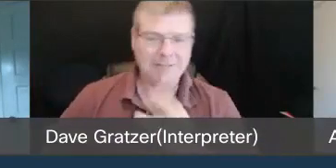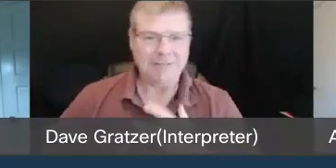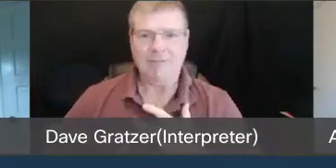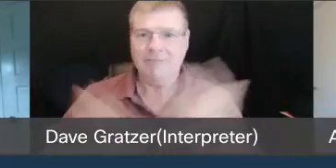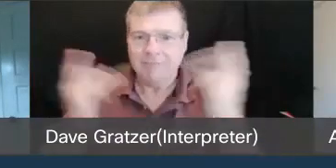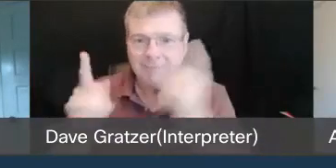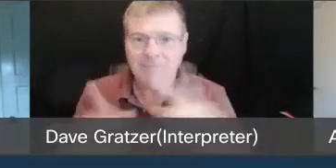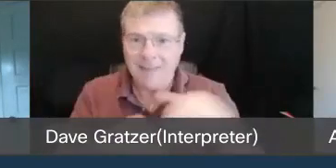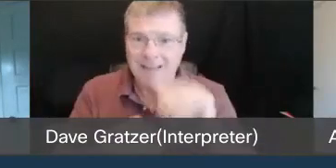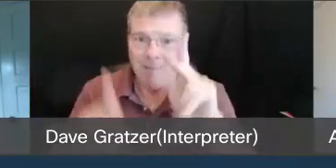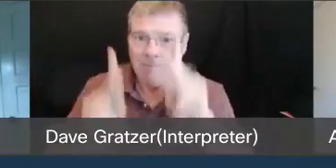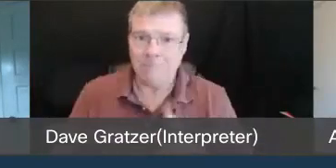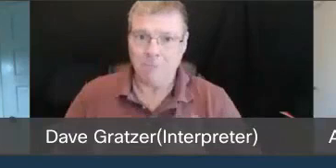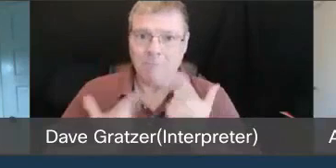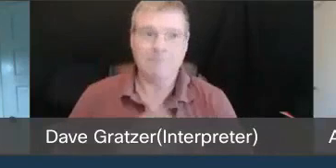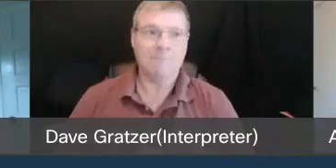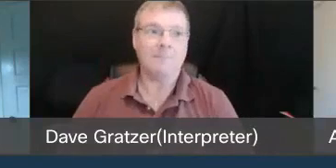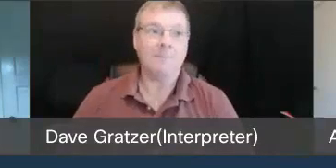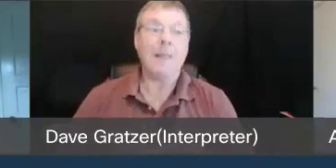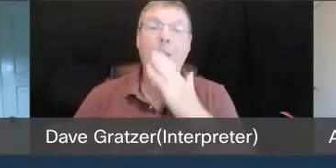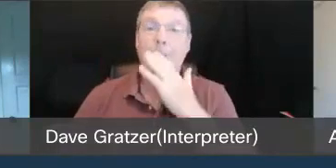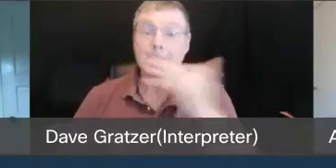So I think that it would be best to expand on this,